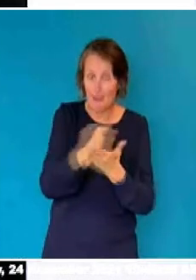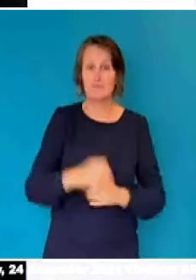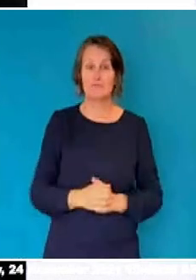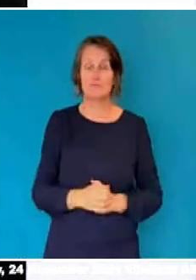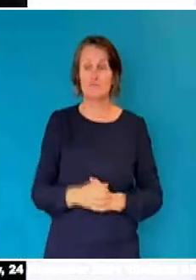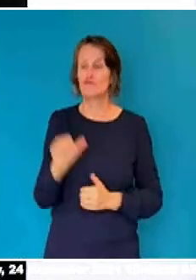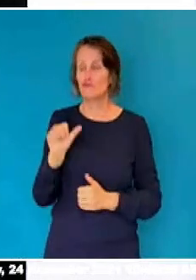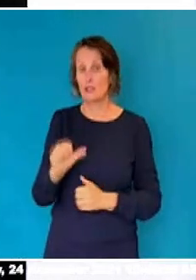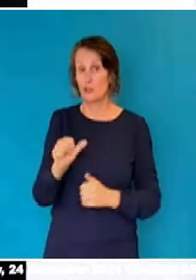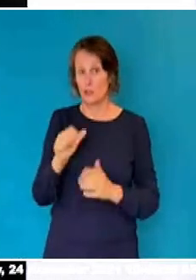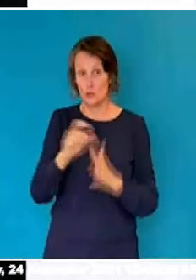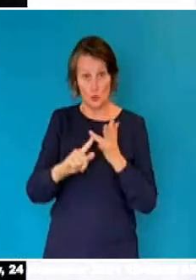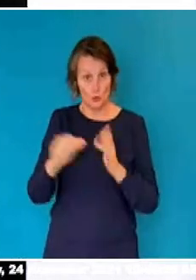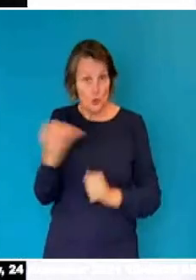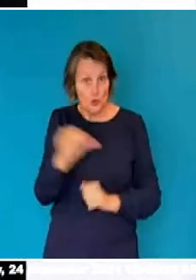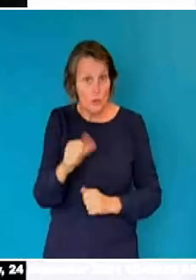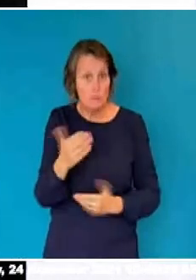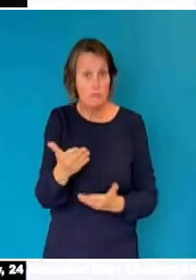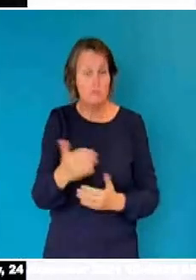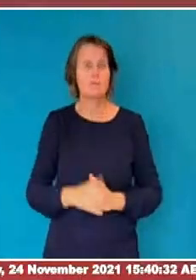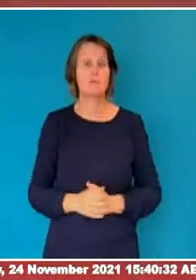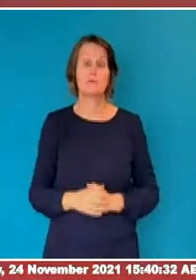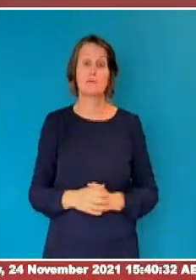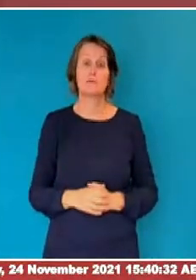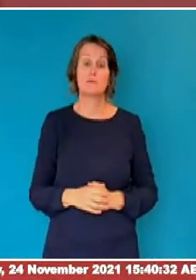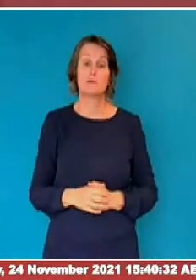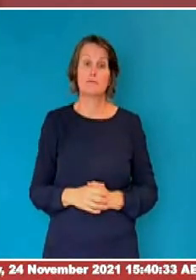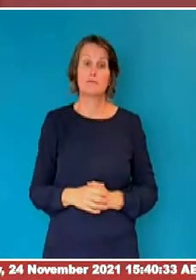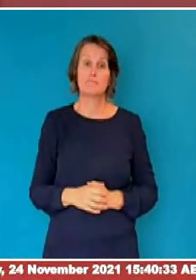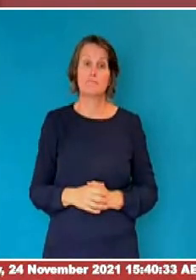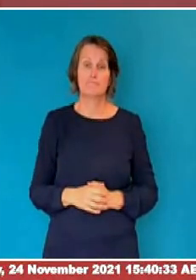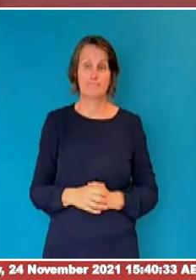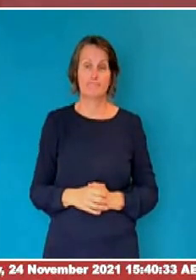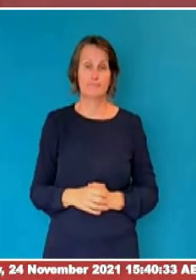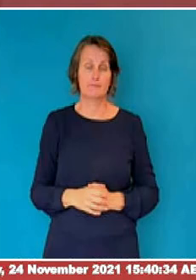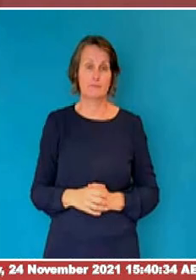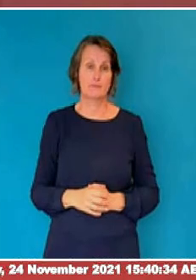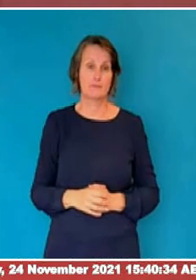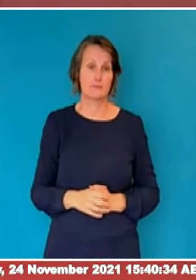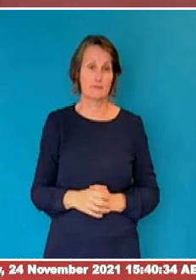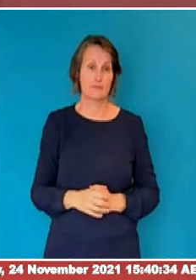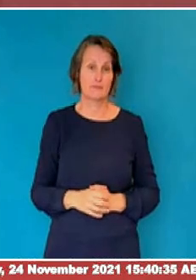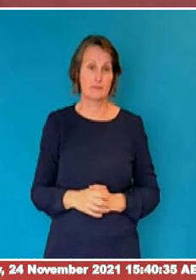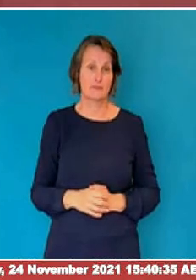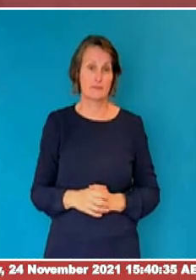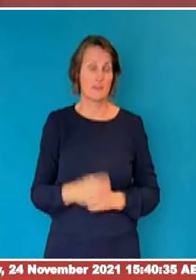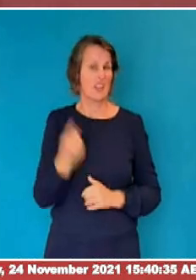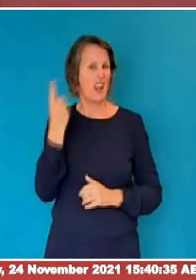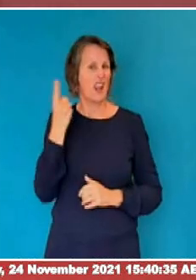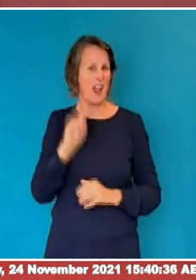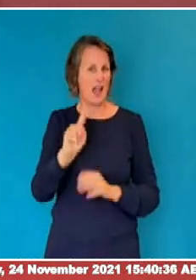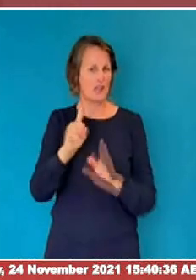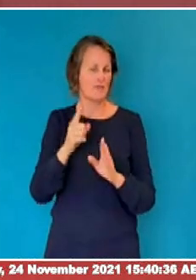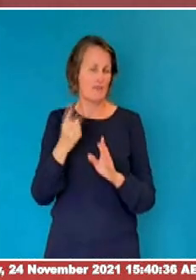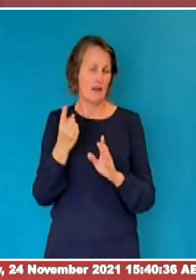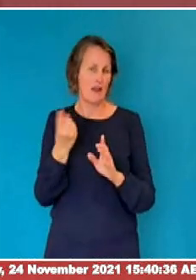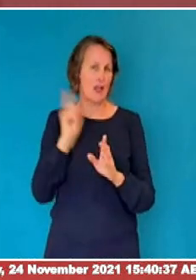So up until last year we've had a target for disability, and I think that